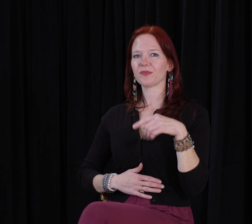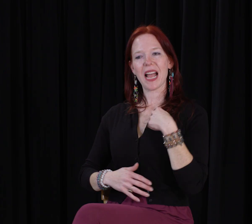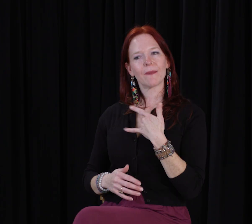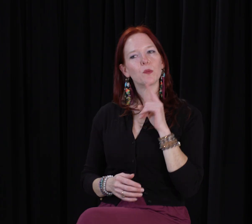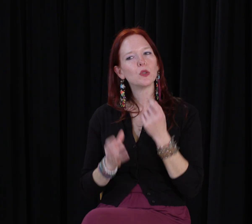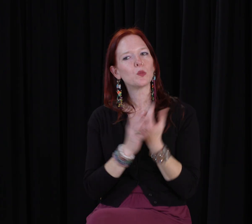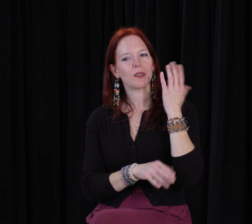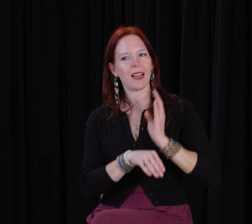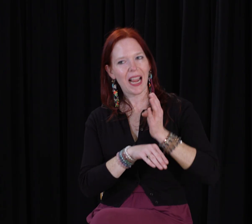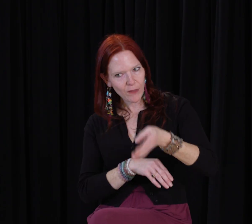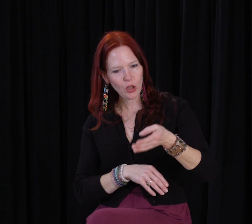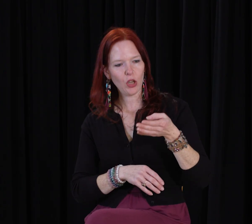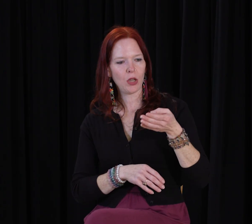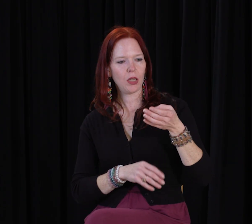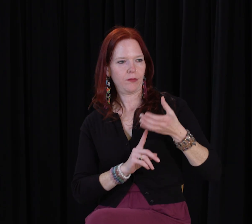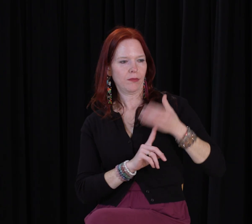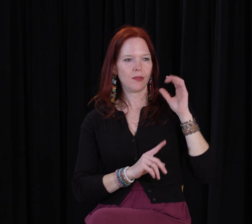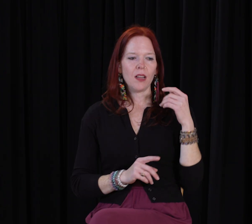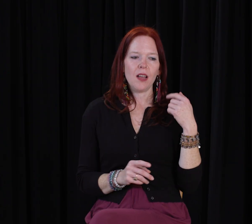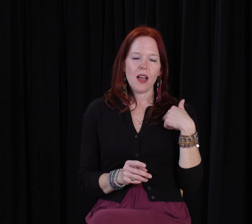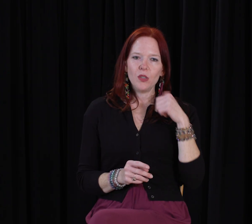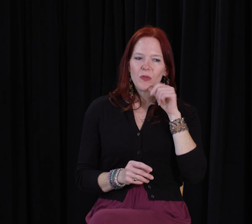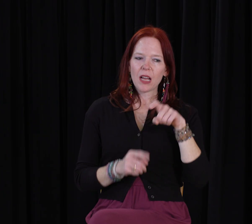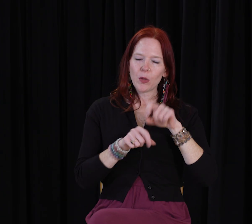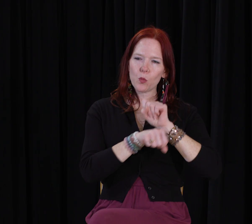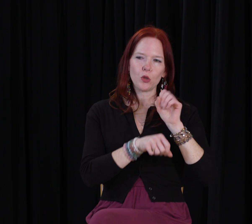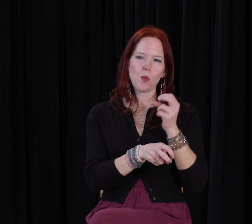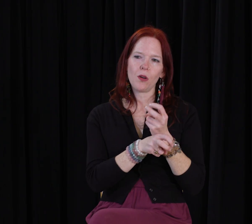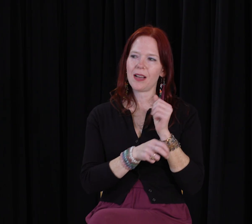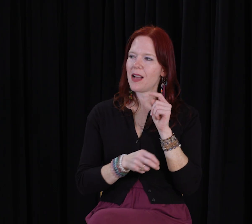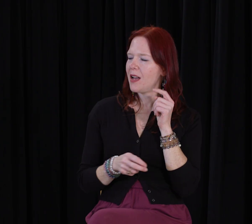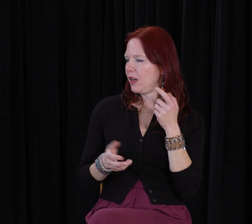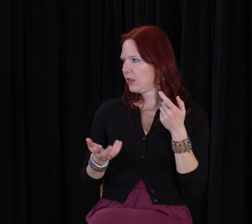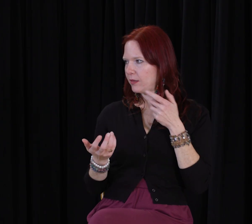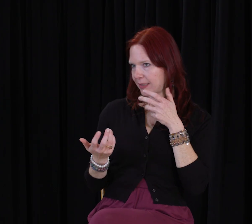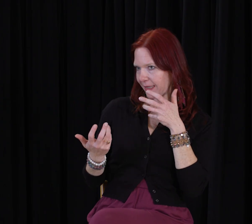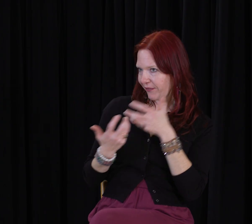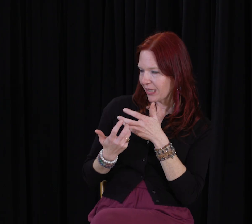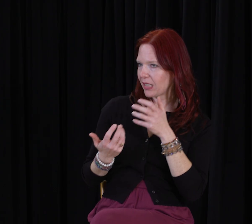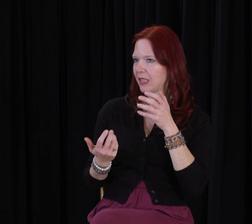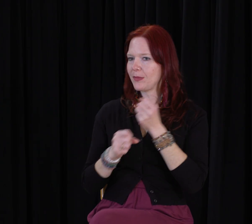I feel I really grew after I unmasked. I don’t have to work as hard at fitting in,